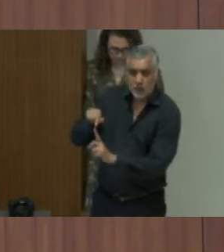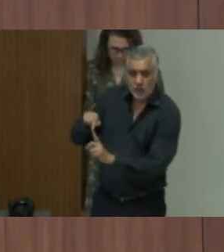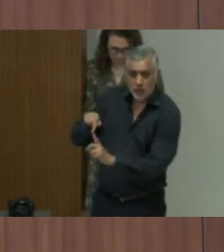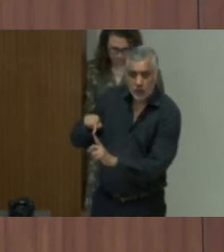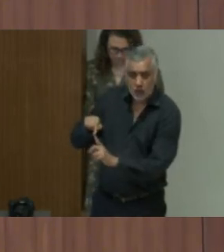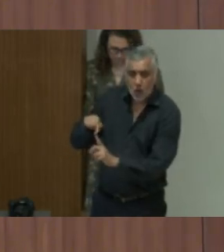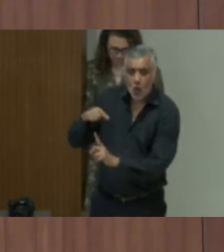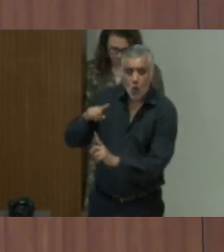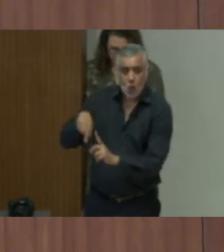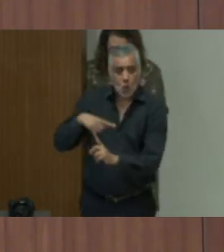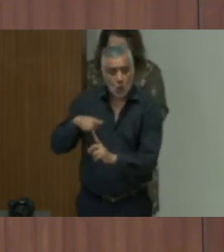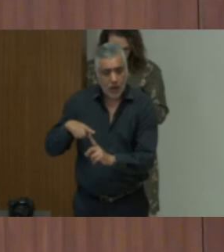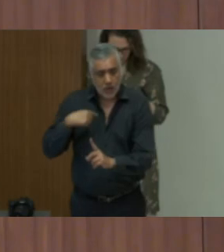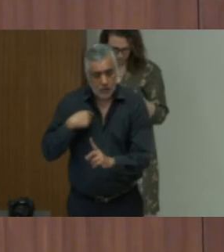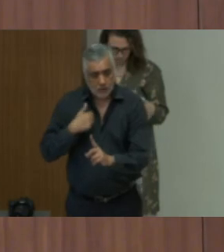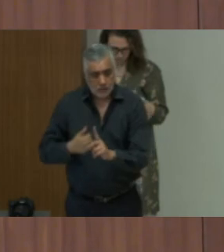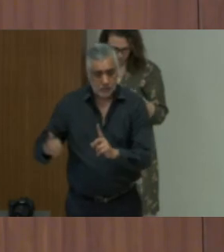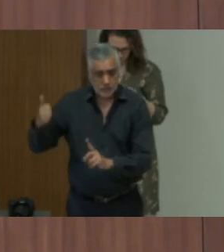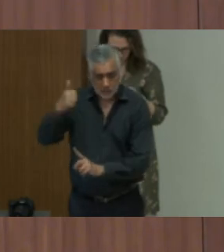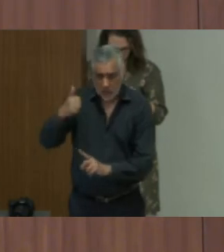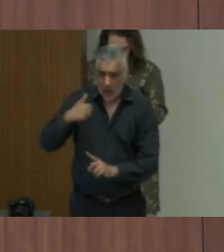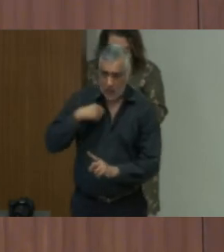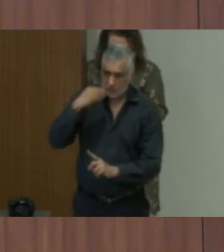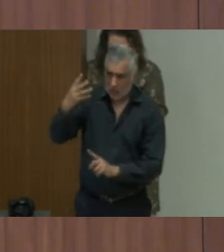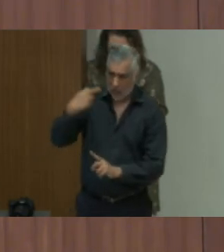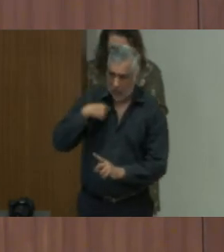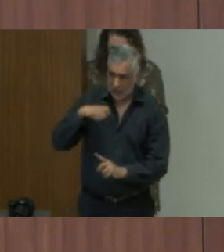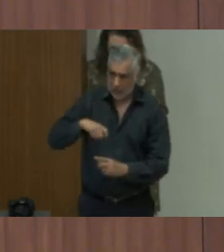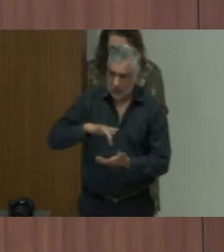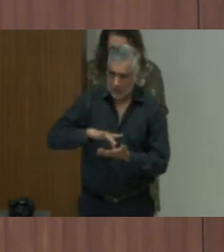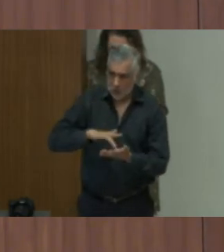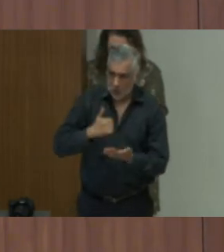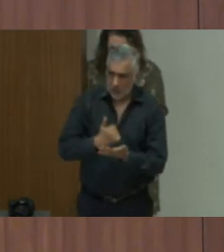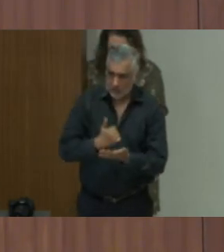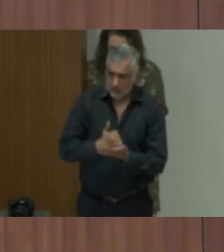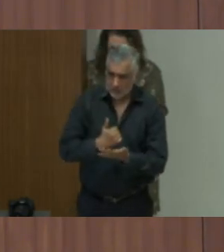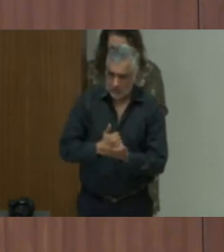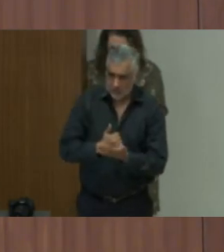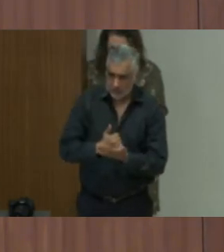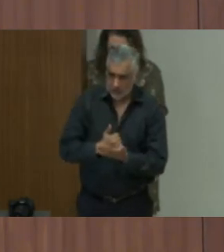When it said on the form that I needed to have a medical assessment, I wrote in, and I said, look, I'm legally blind.